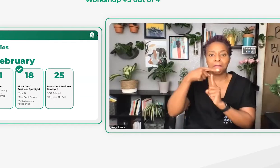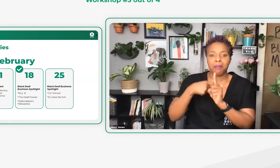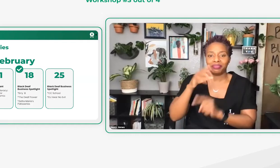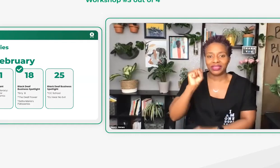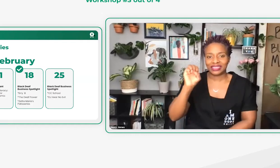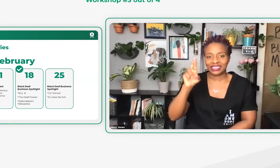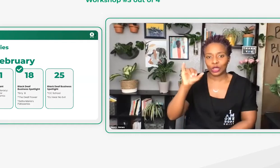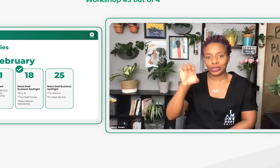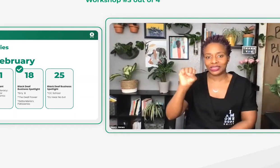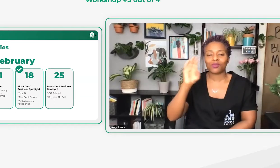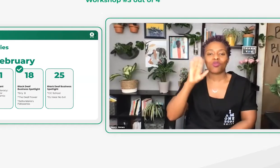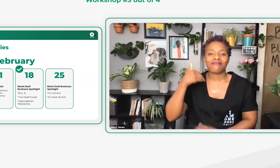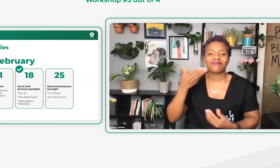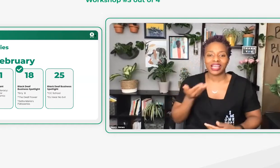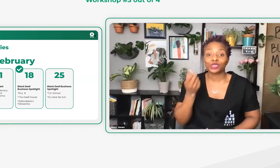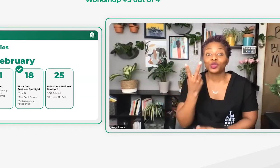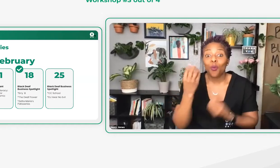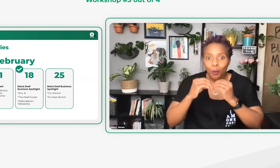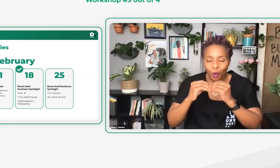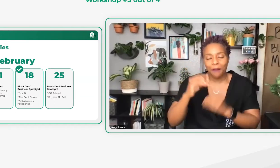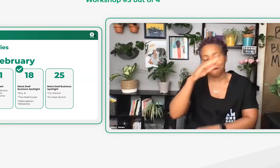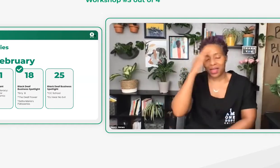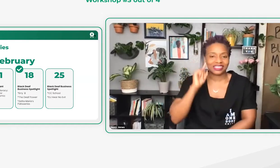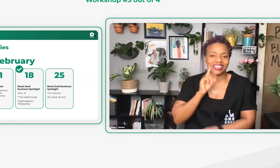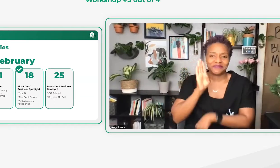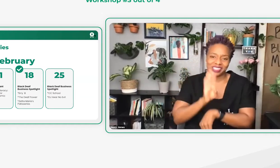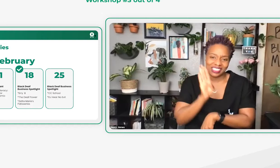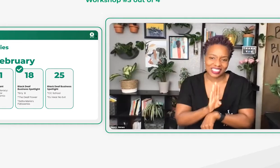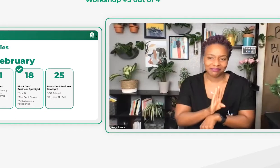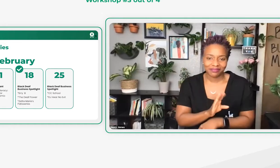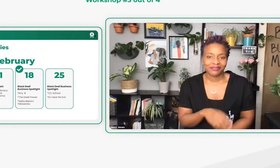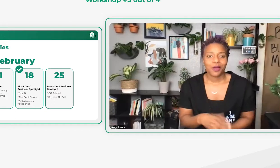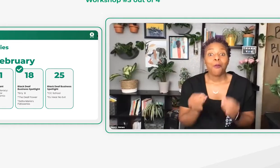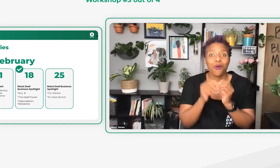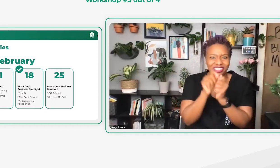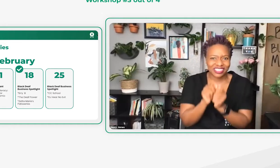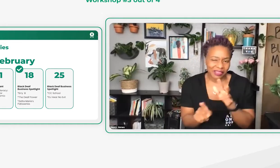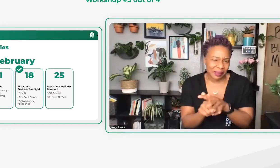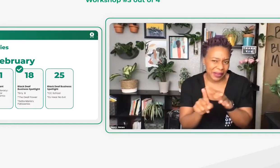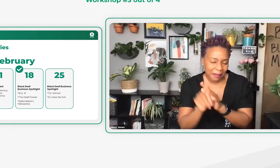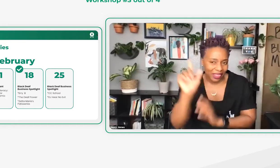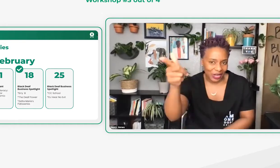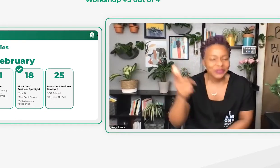be the final workshop this week where we will have two more black deaf businesses presenting.